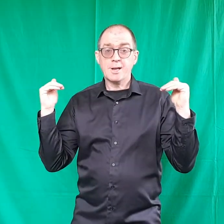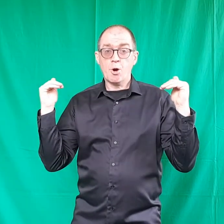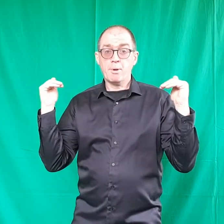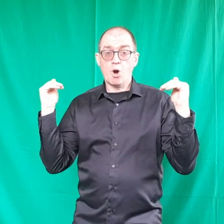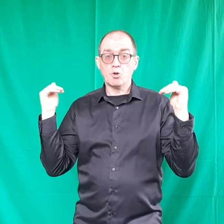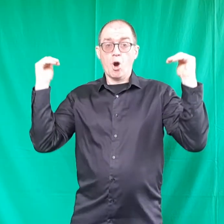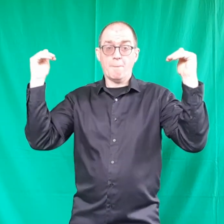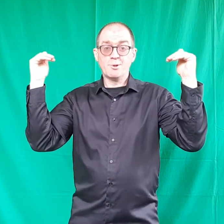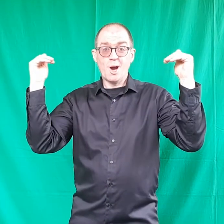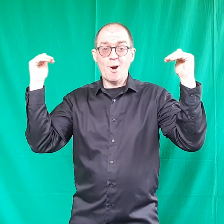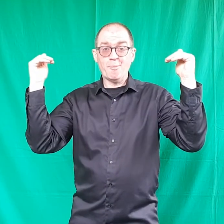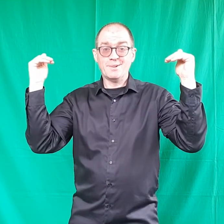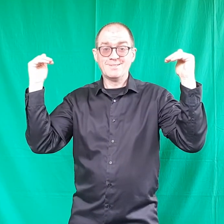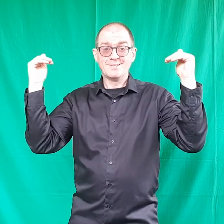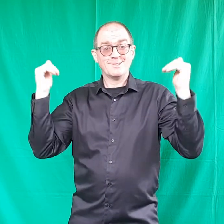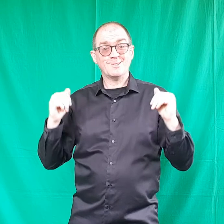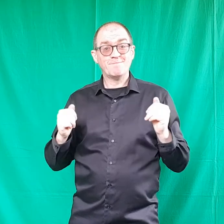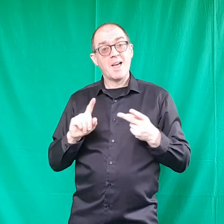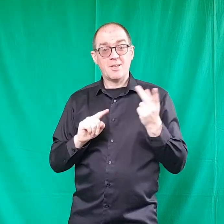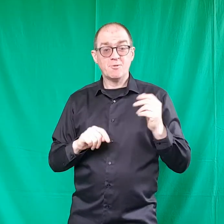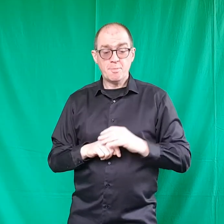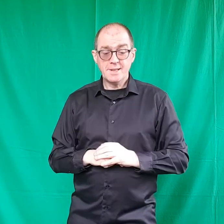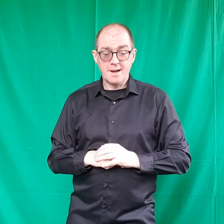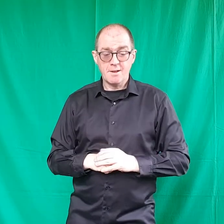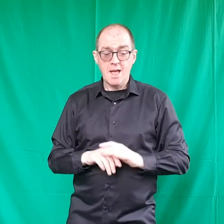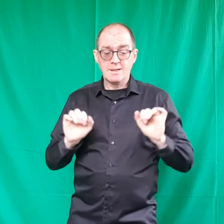Take it up a notch - hup! - you go up. And then you repeat it.